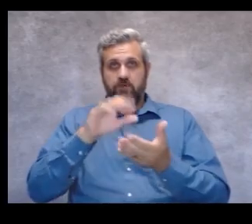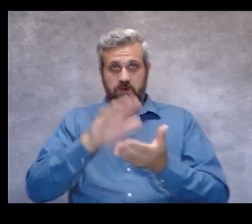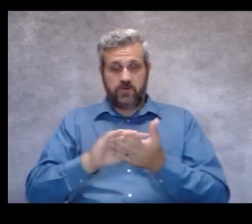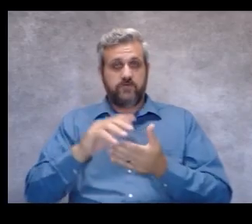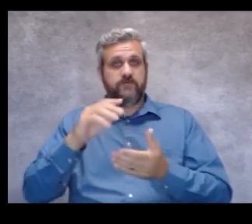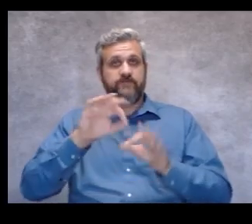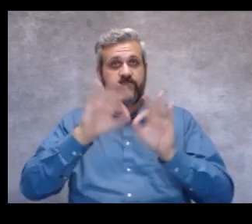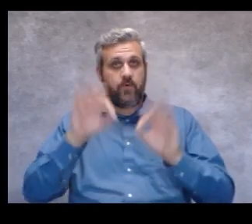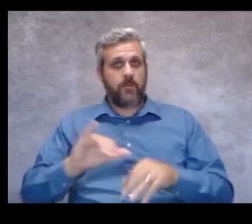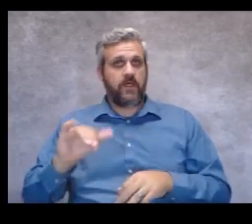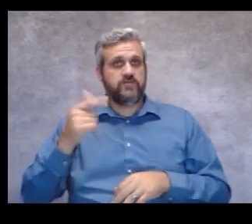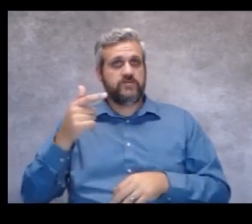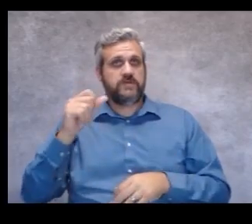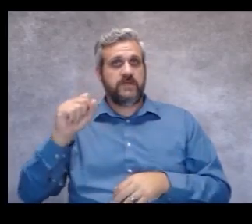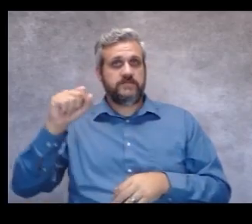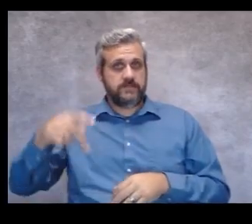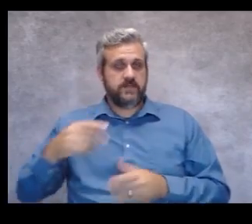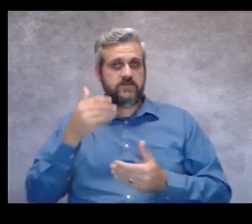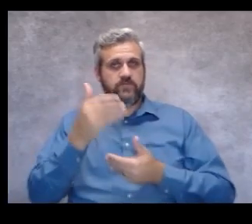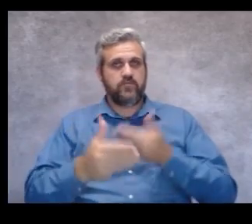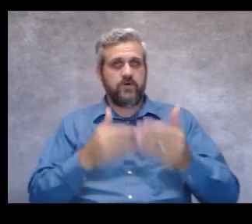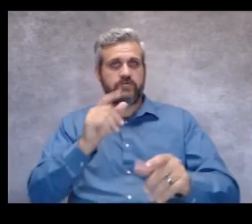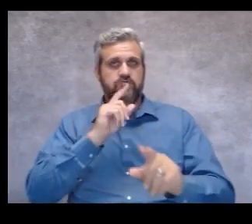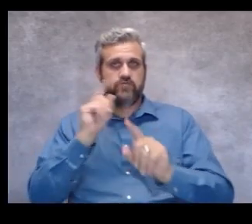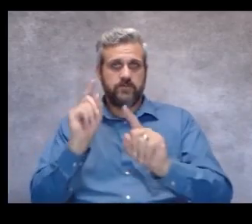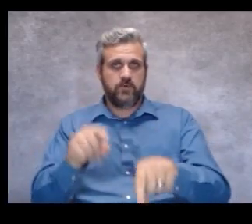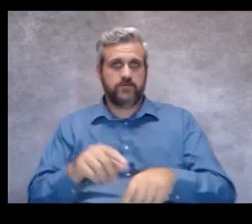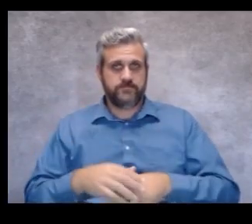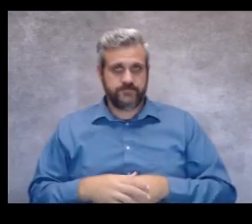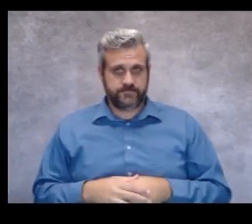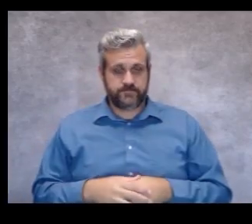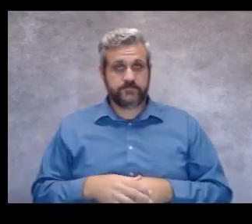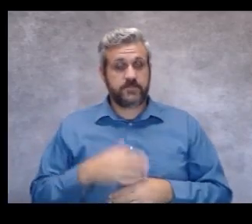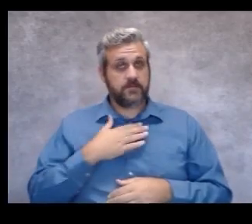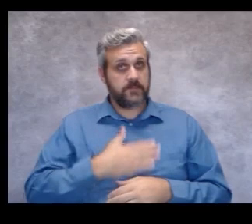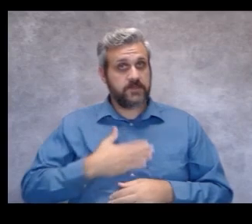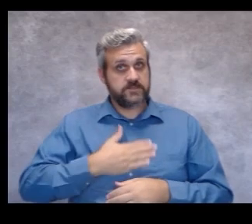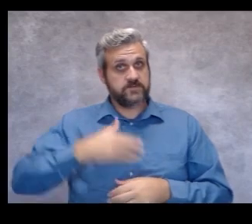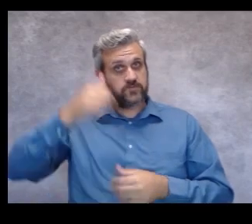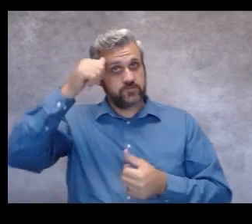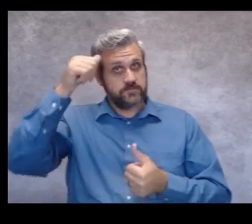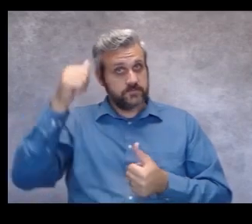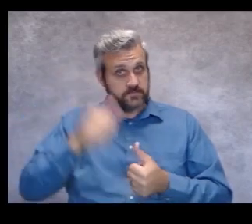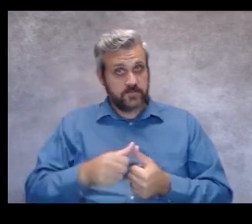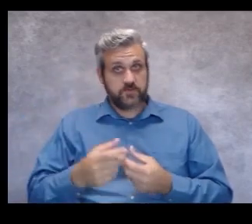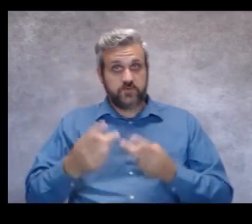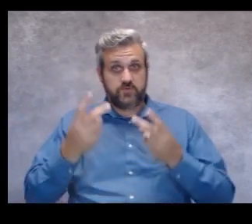GSSP and progress report. Please remember that when you see a line